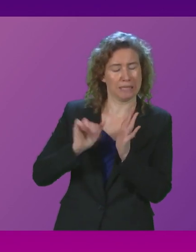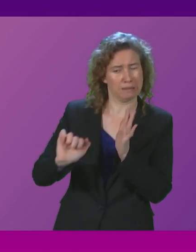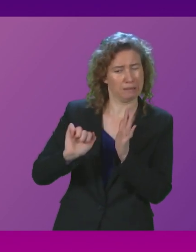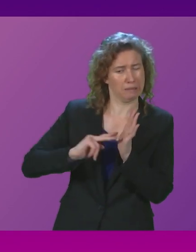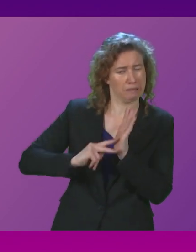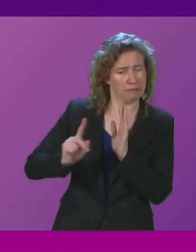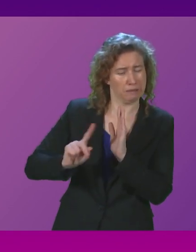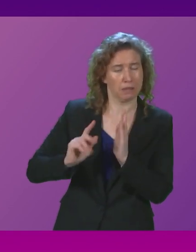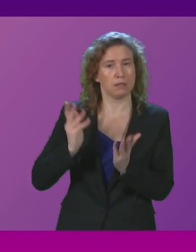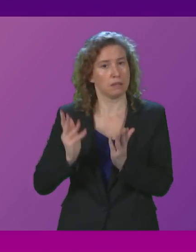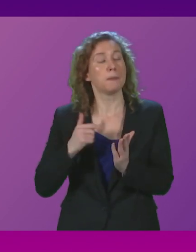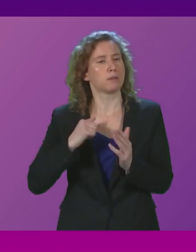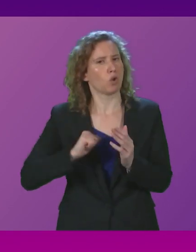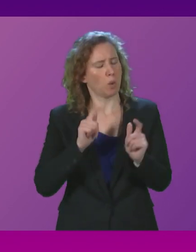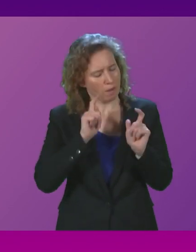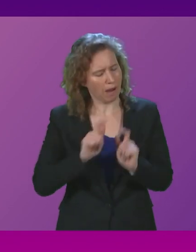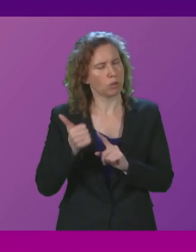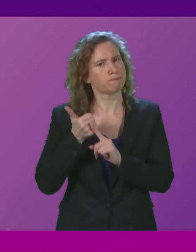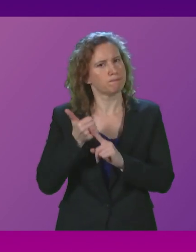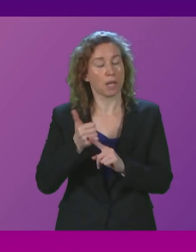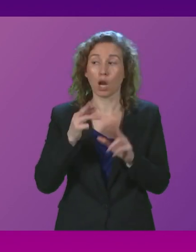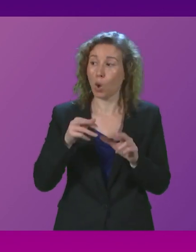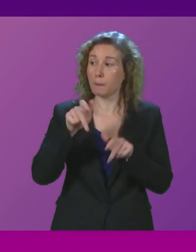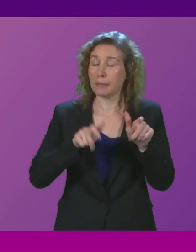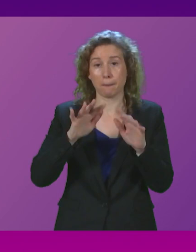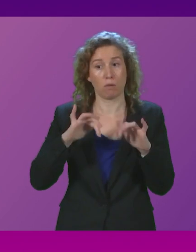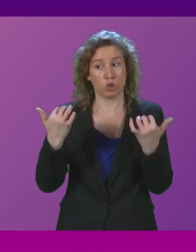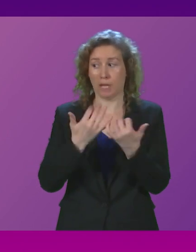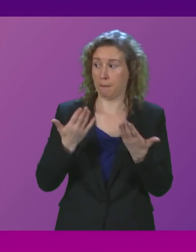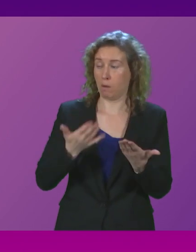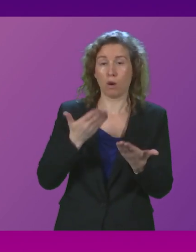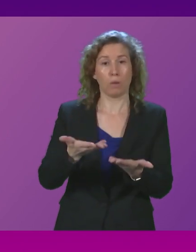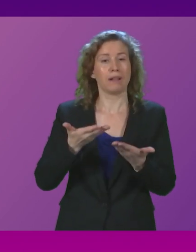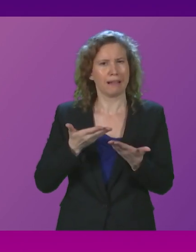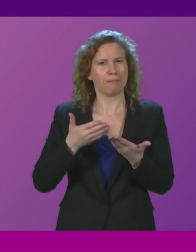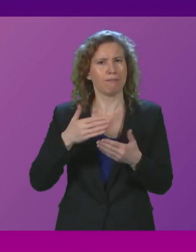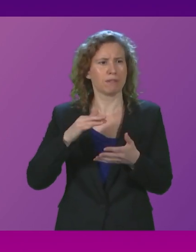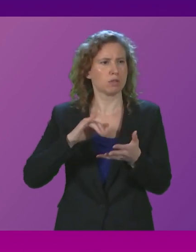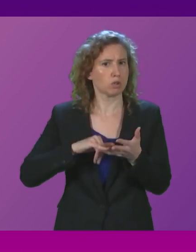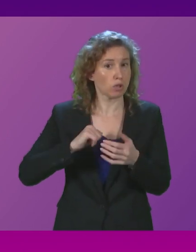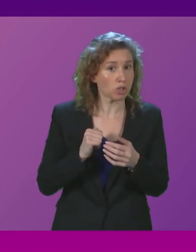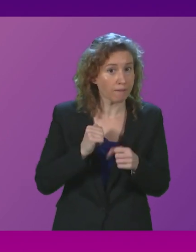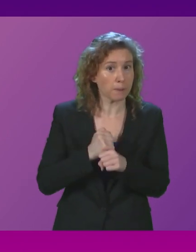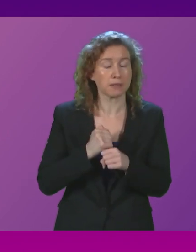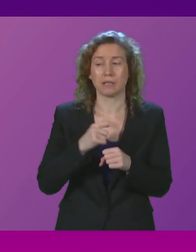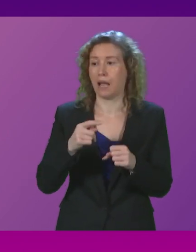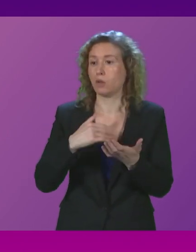Scotland will continue to play its part, and I hope that members across the chamber will give the Scottish Government and our local authority and third sector partners every